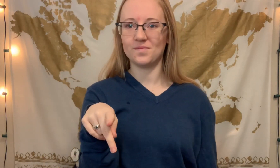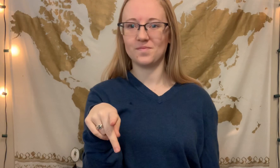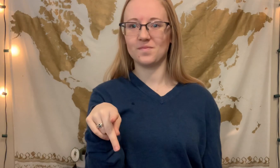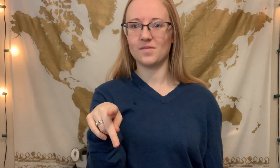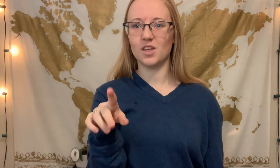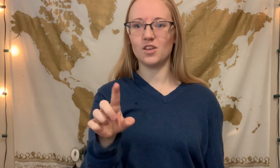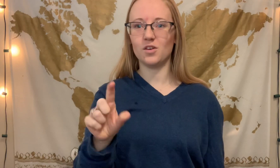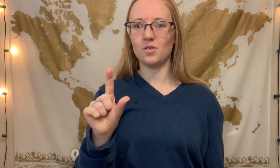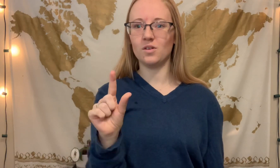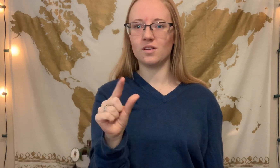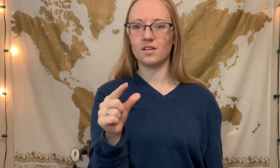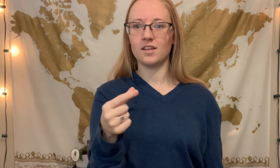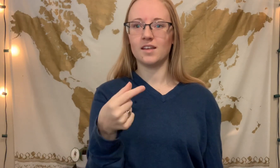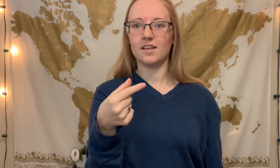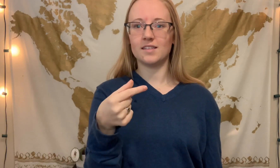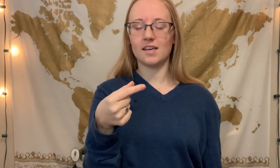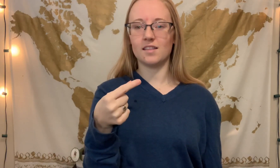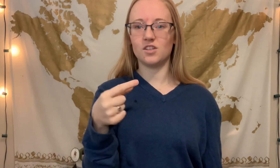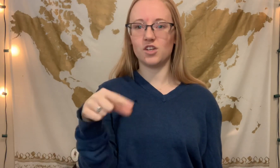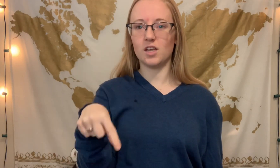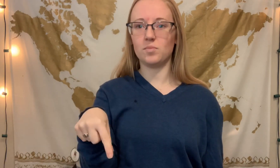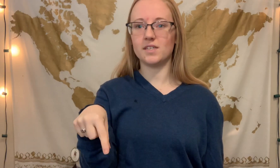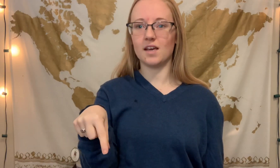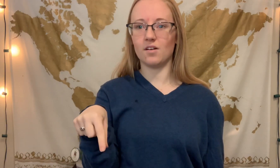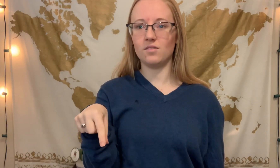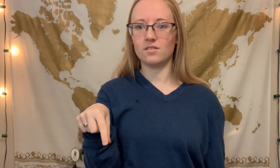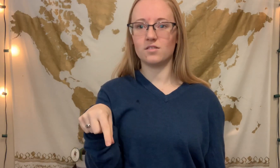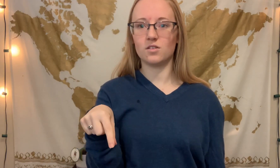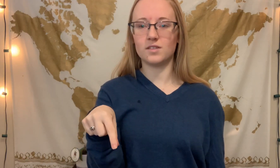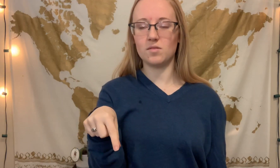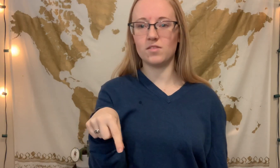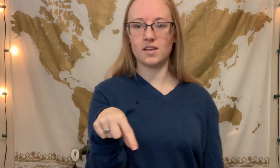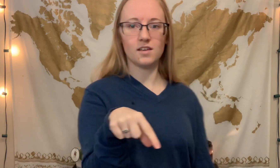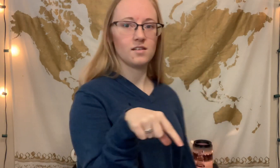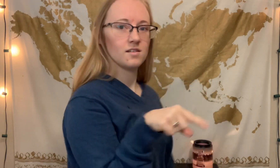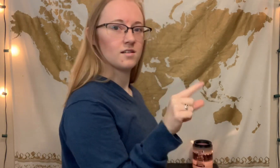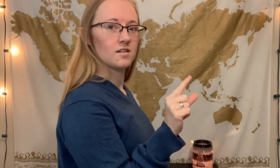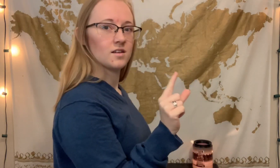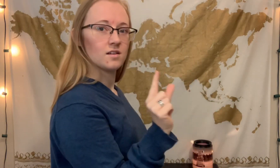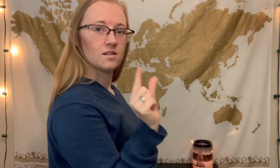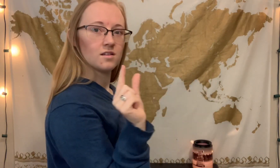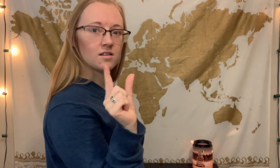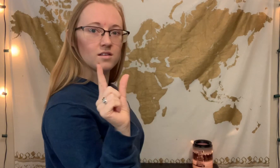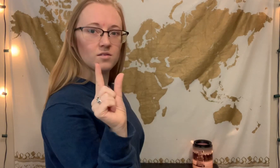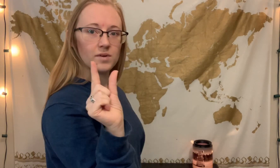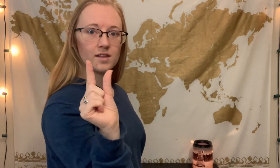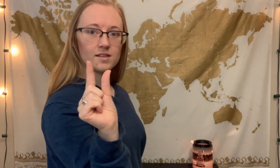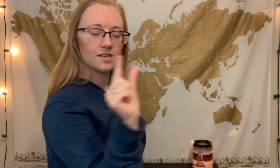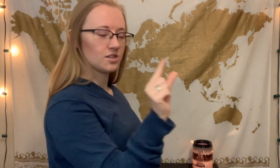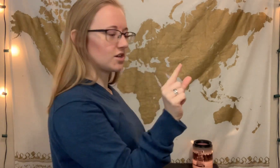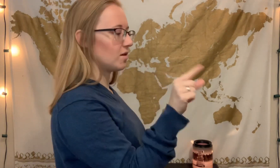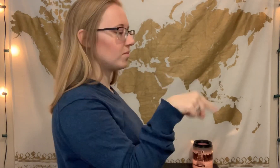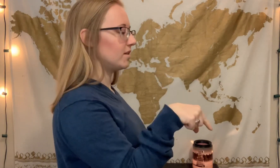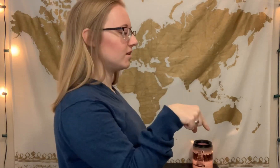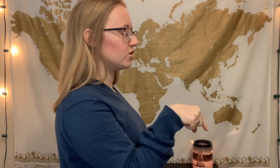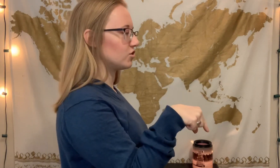Q, is like the G but down so same thing, you make this handshape and then just